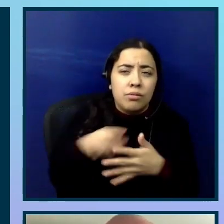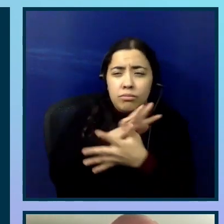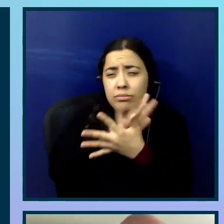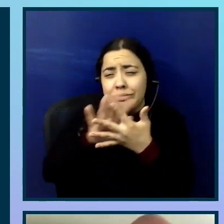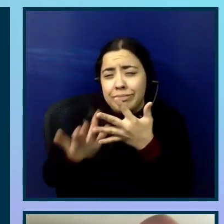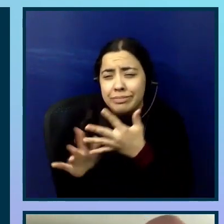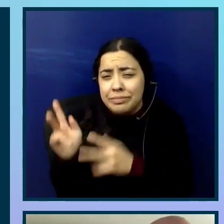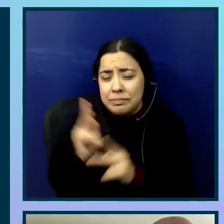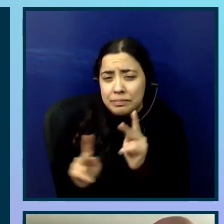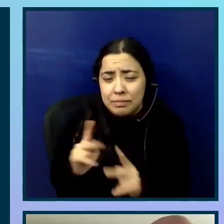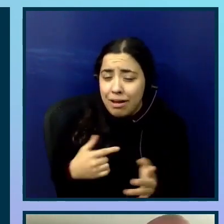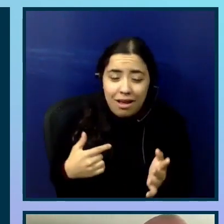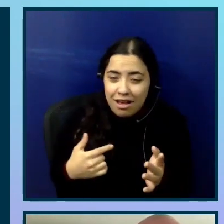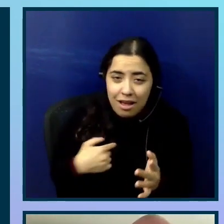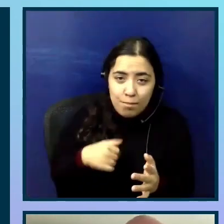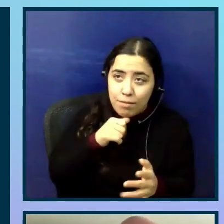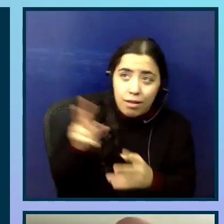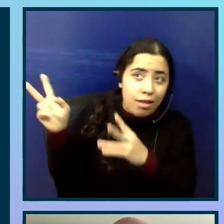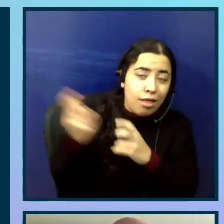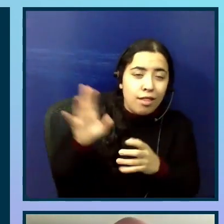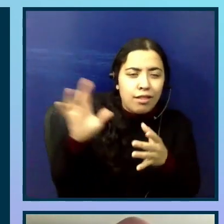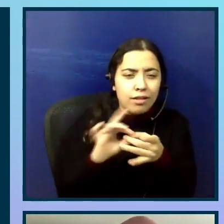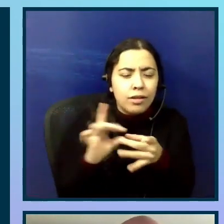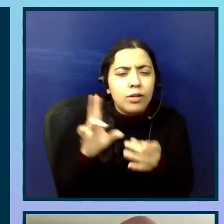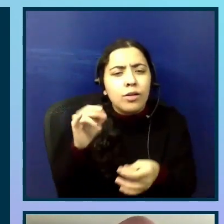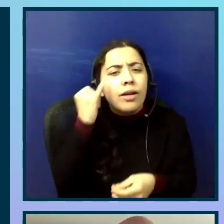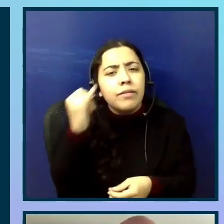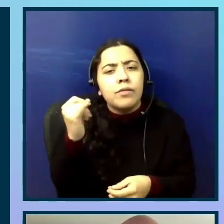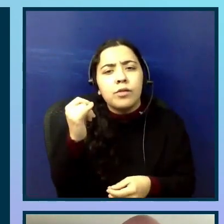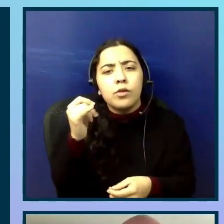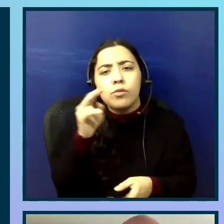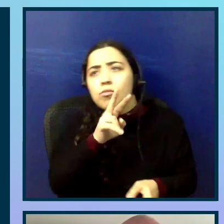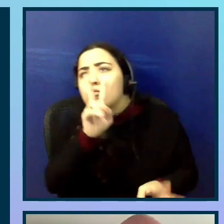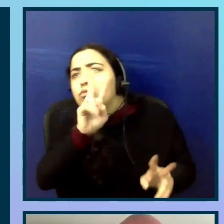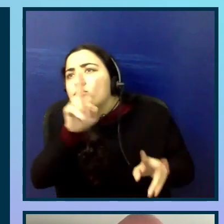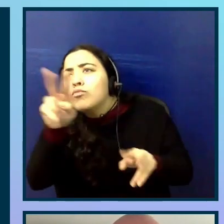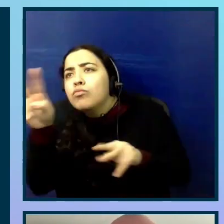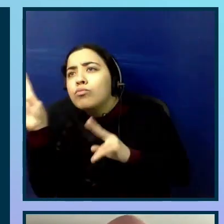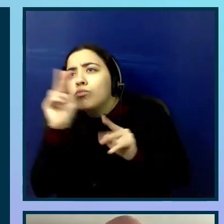I won't duplicate what they said, but if you start looking out there, the numbers,